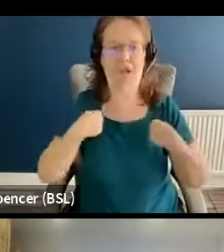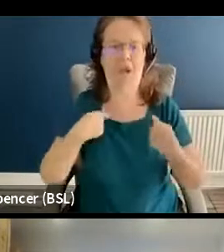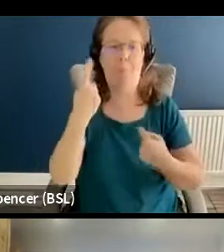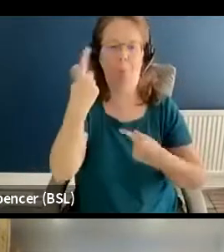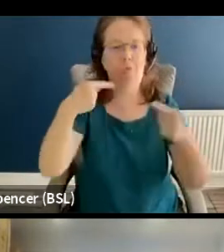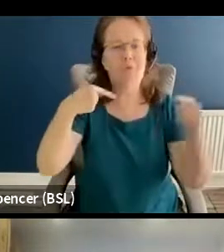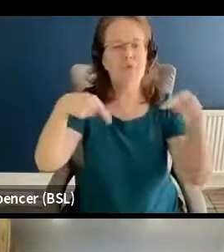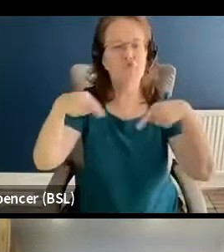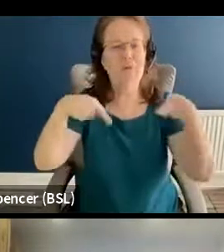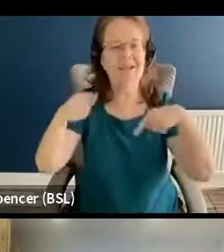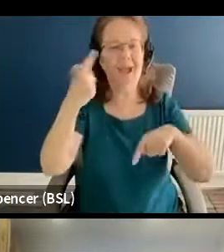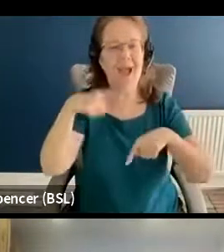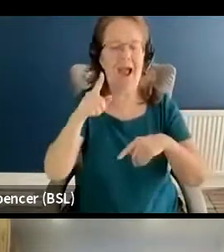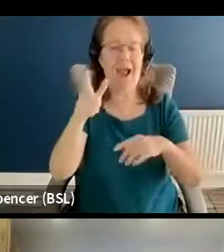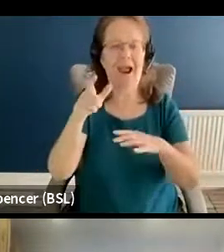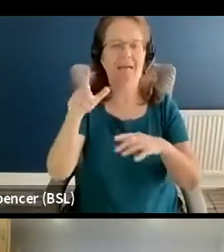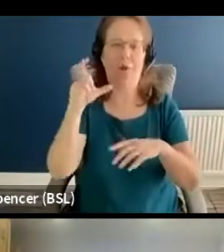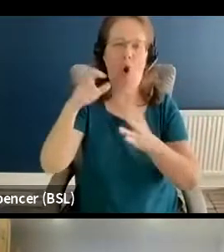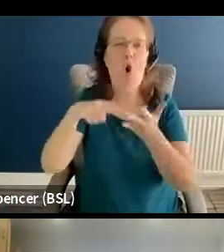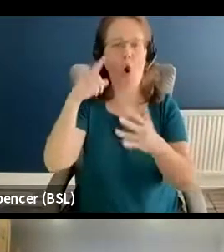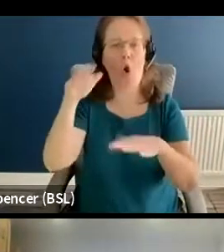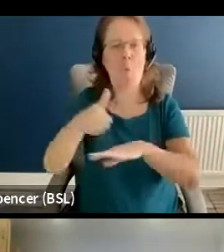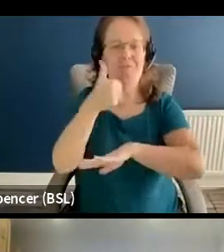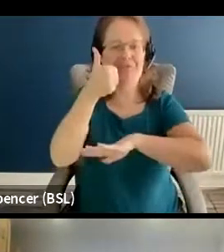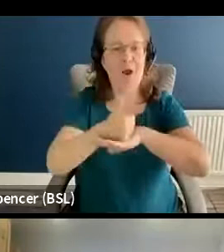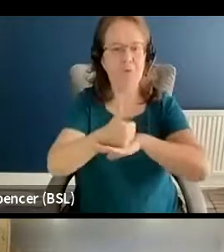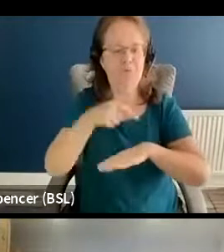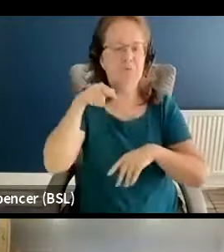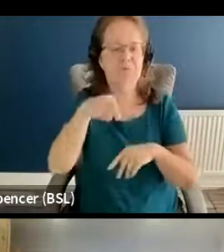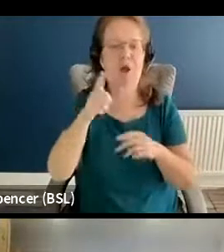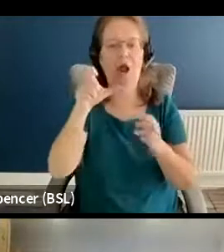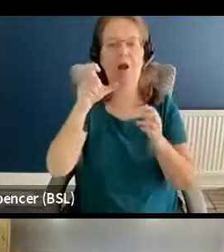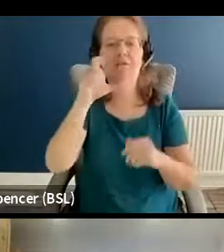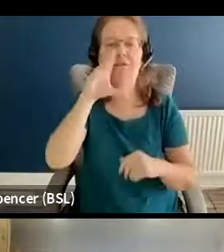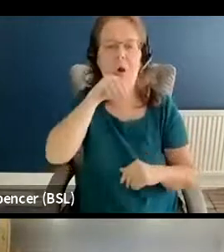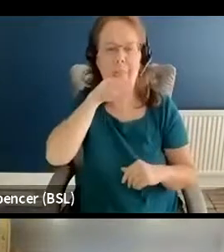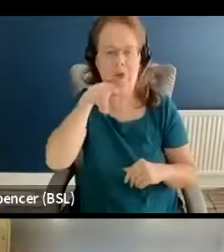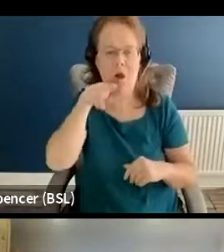We are a user experience and technology focused Digital Transformation agency. And I'm going to